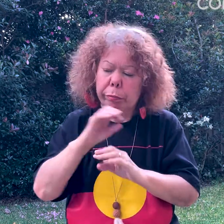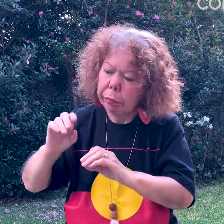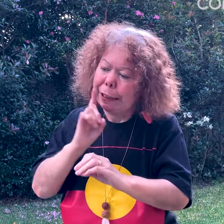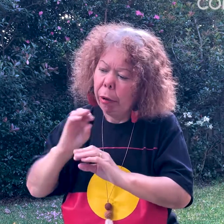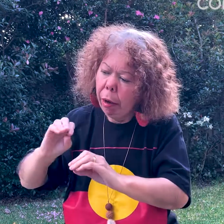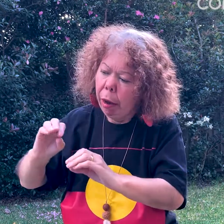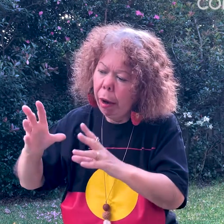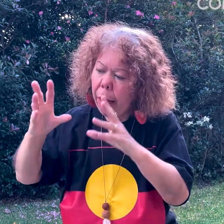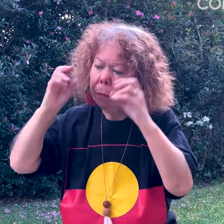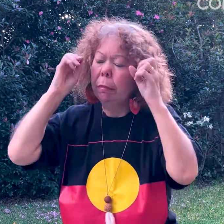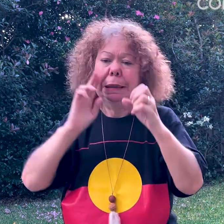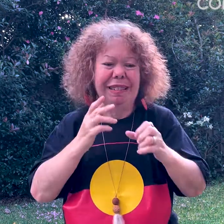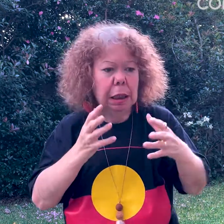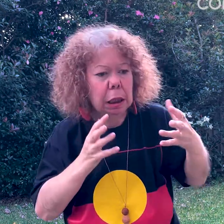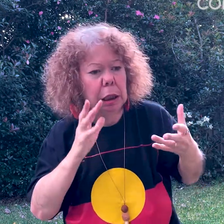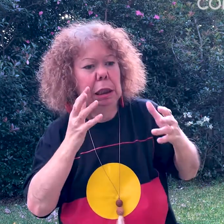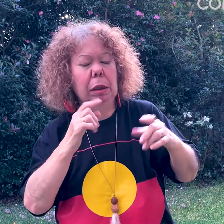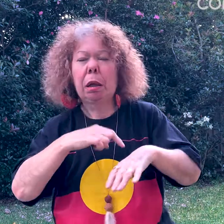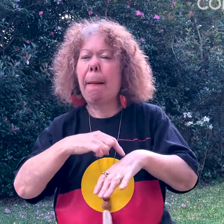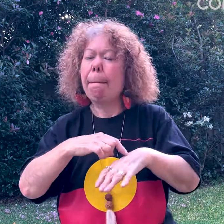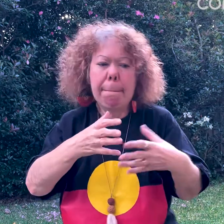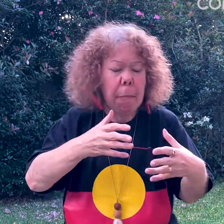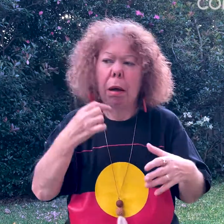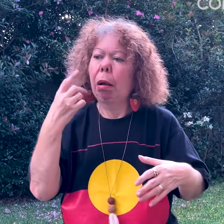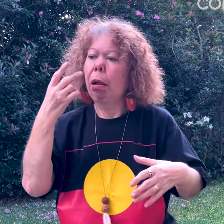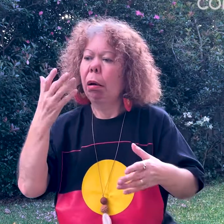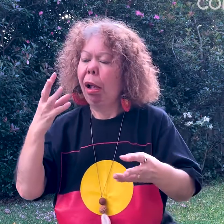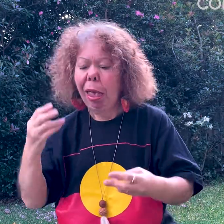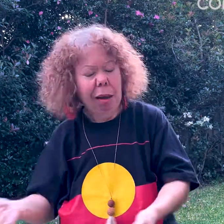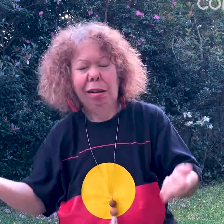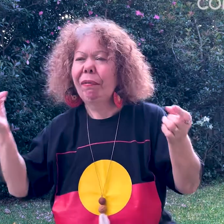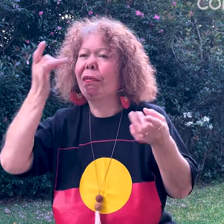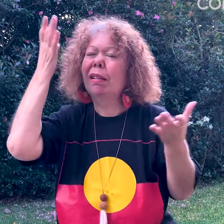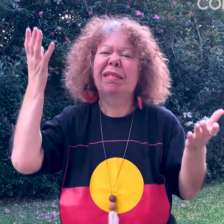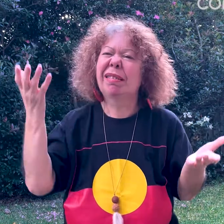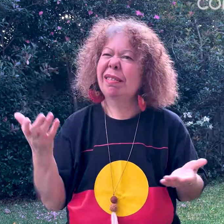themselves into their Indigenous language like others can.